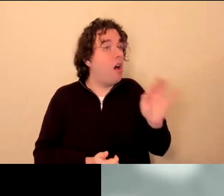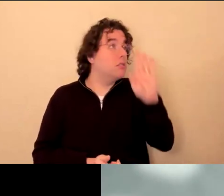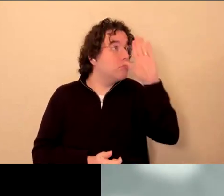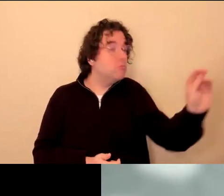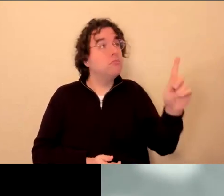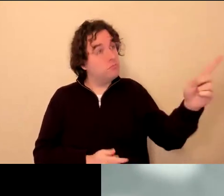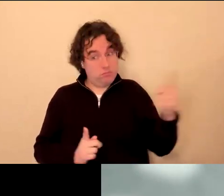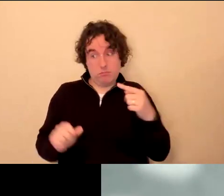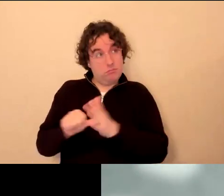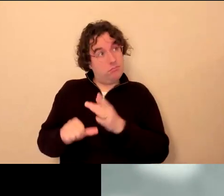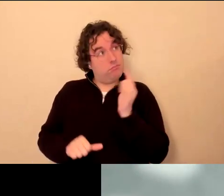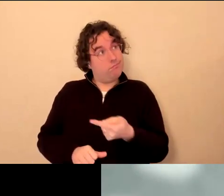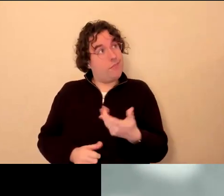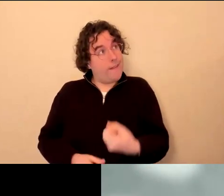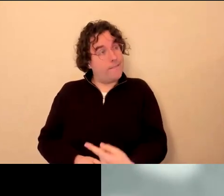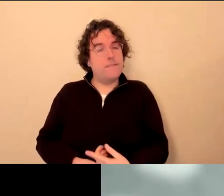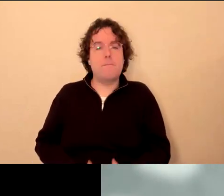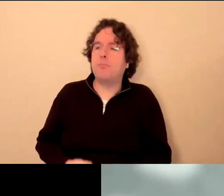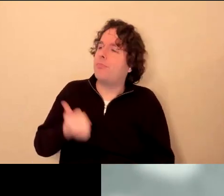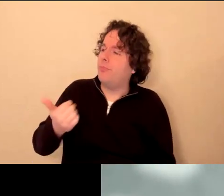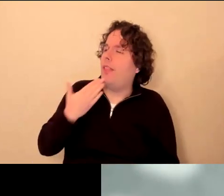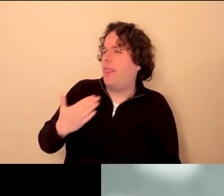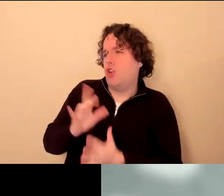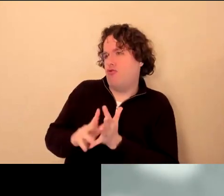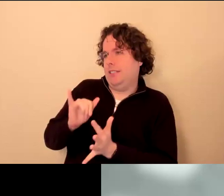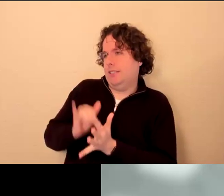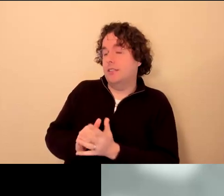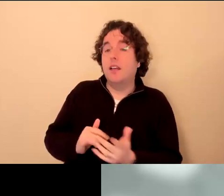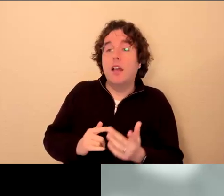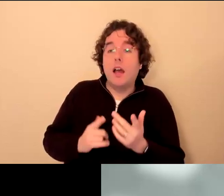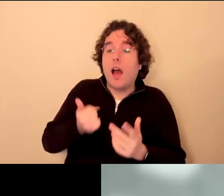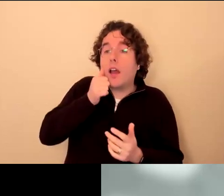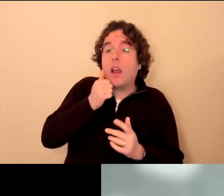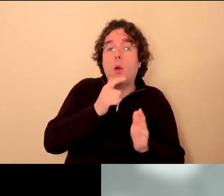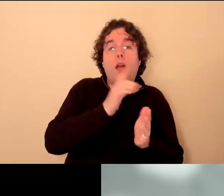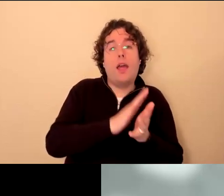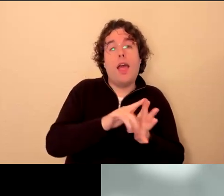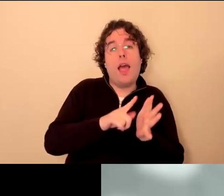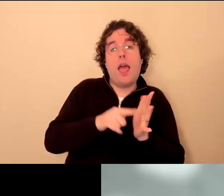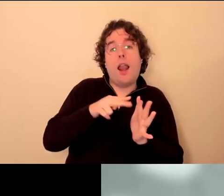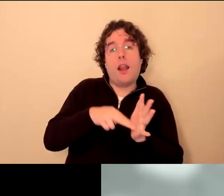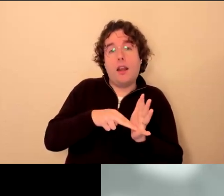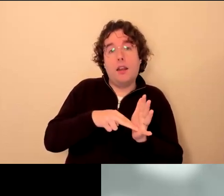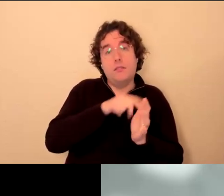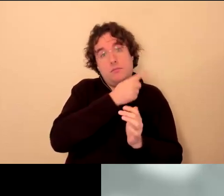Amelia: Thank you so much, Chris. Thank you. I wondered if Helen, who is the CEO of the Snowden Trust, I don't know if you wanted to